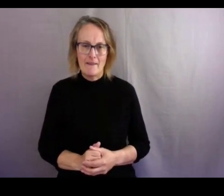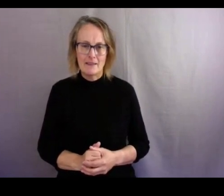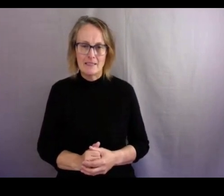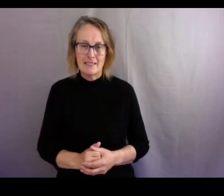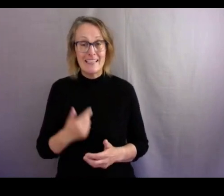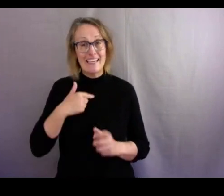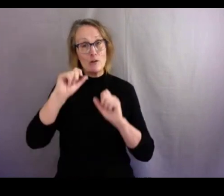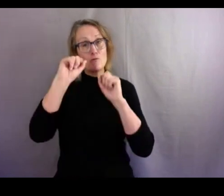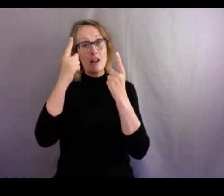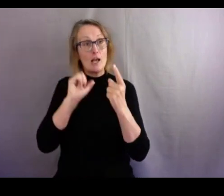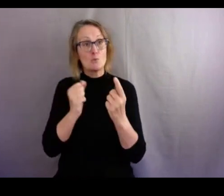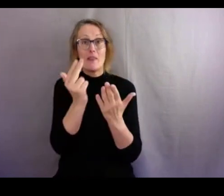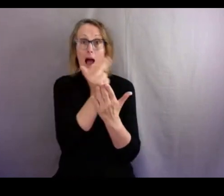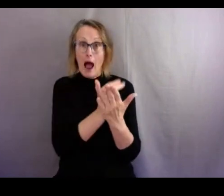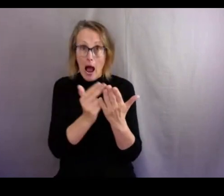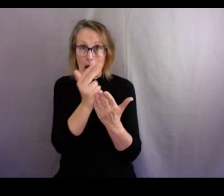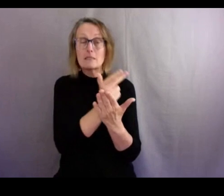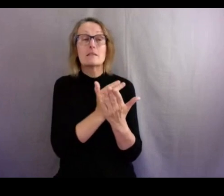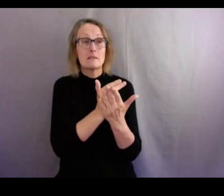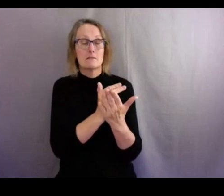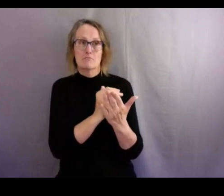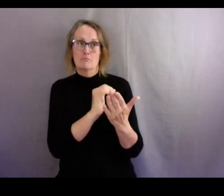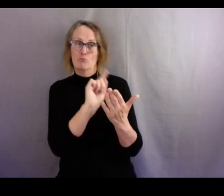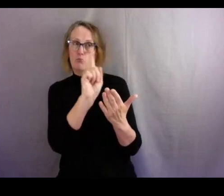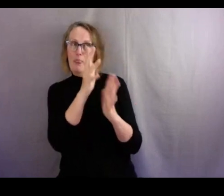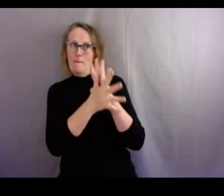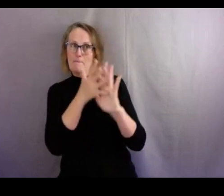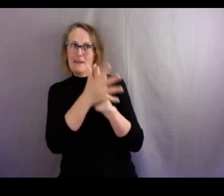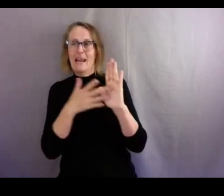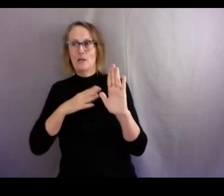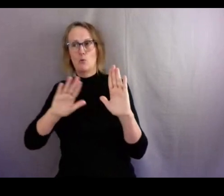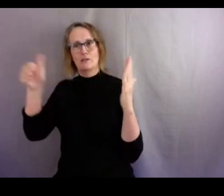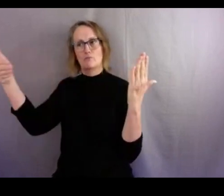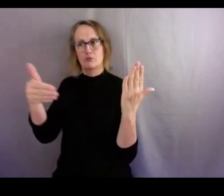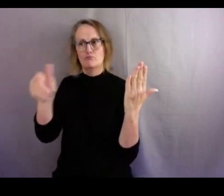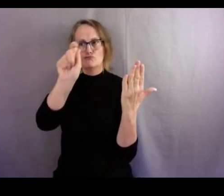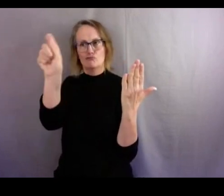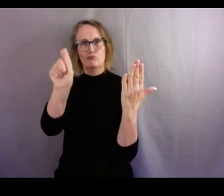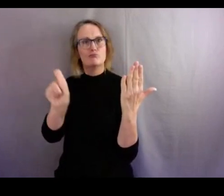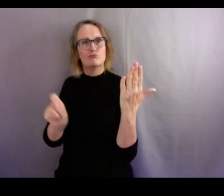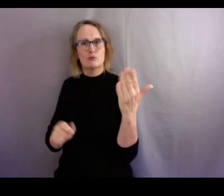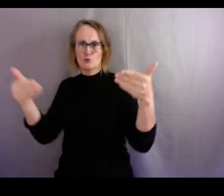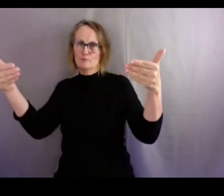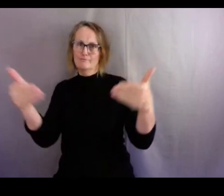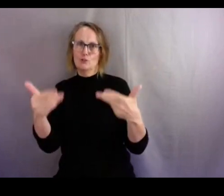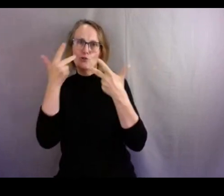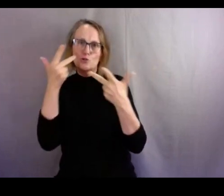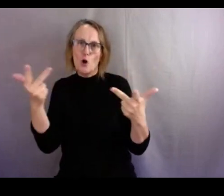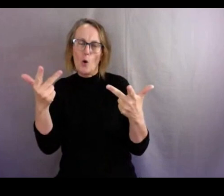and Gauguin wished to accompany his Paris exhibition with a text placing his paintings in their Polynesian context.